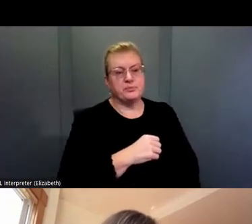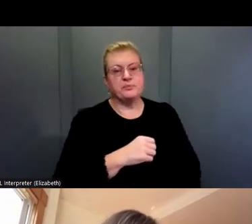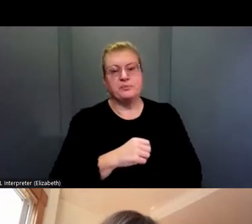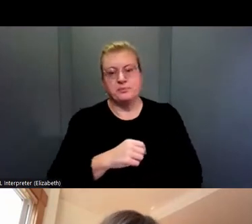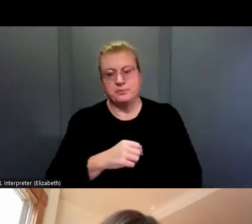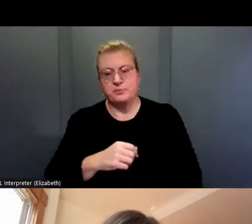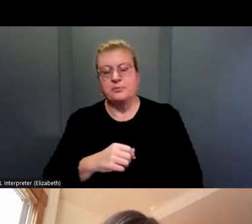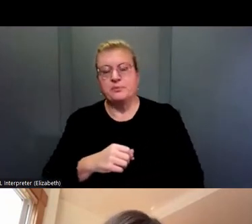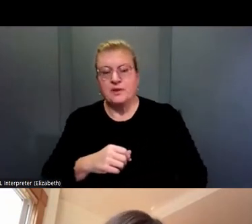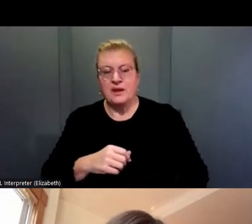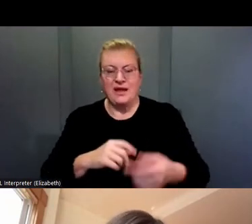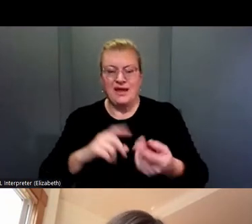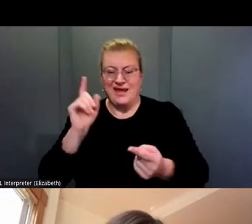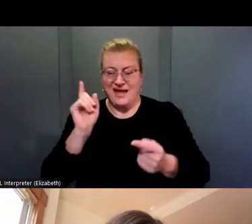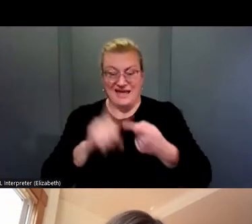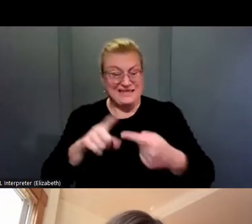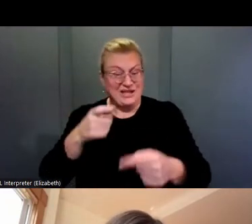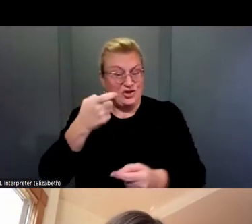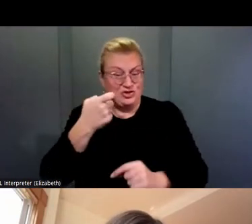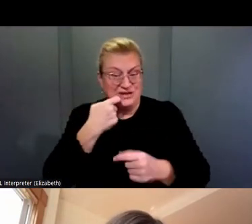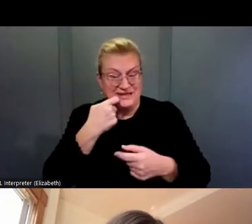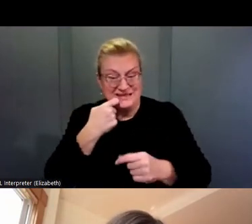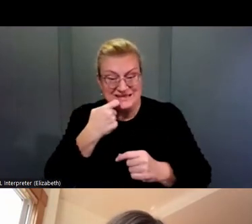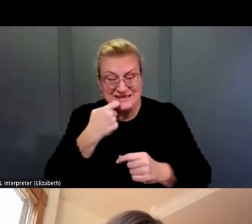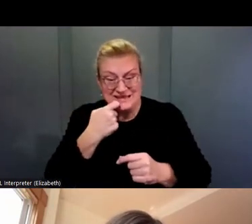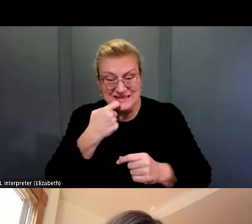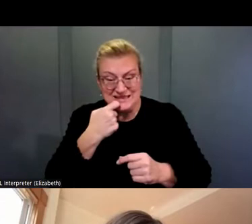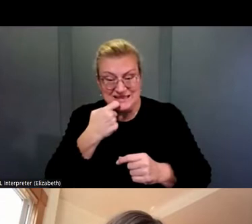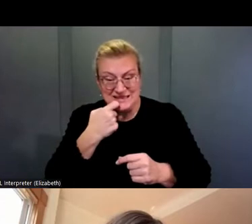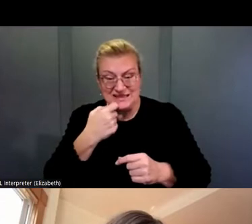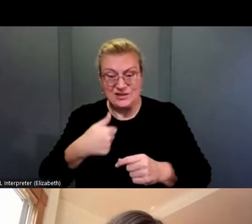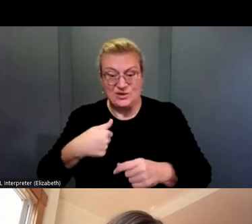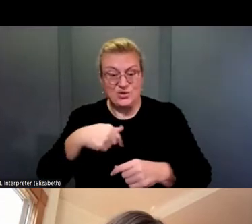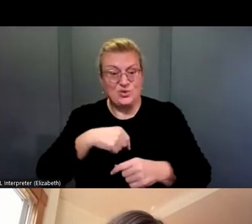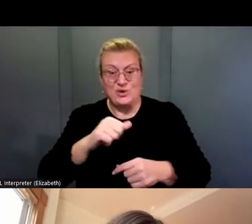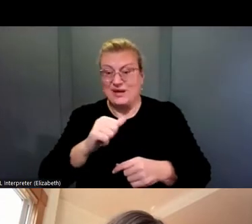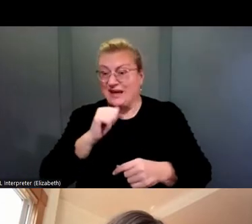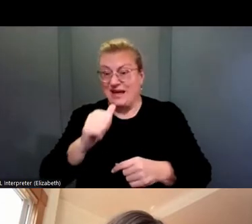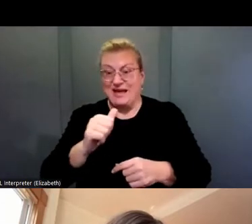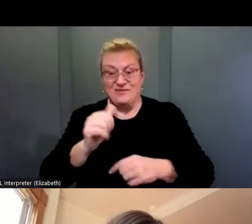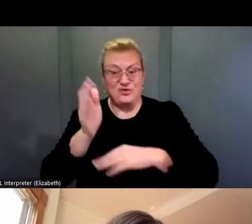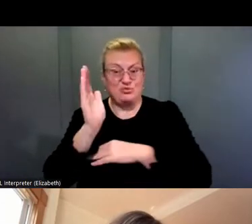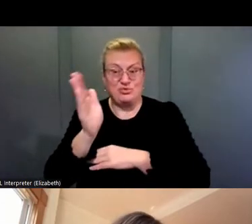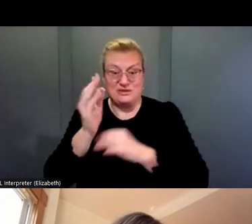until relatively recently, we have not presented many New England artists,